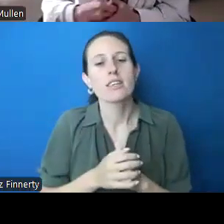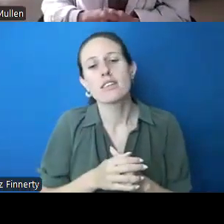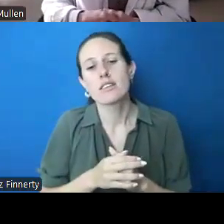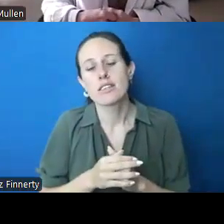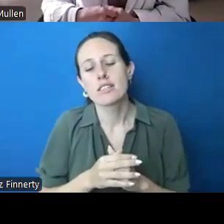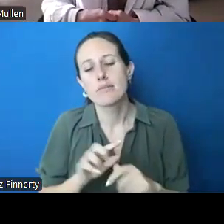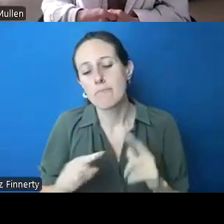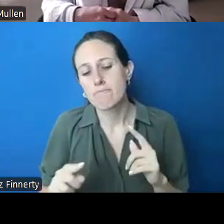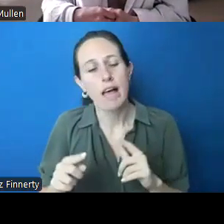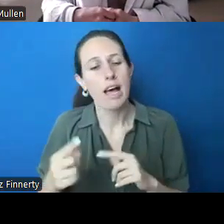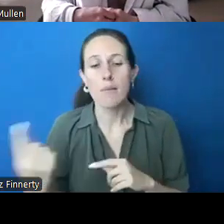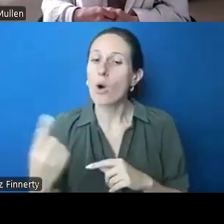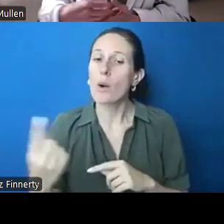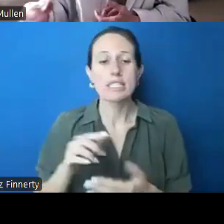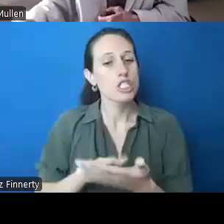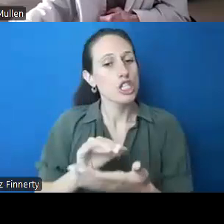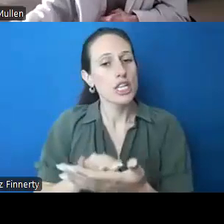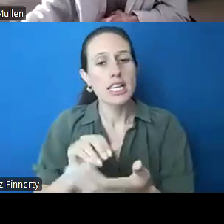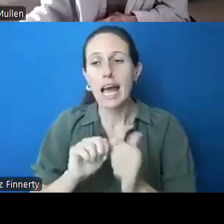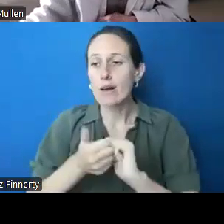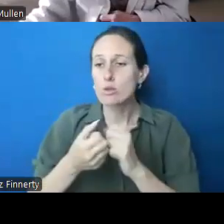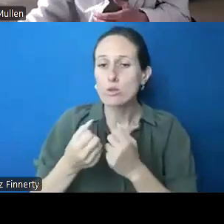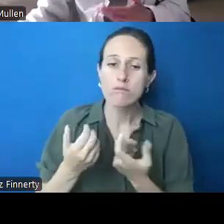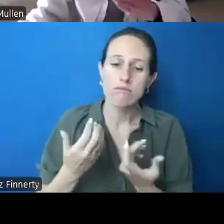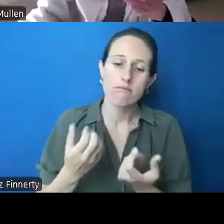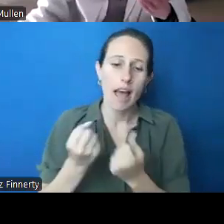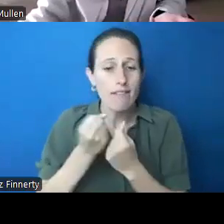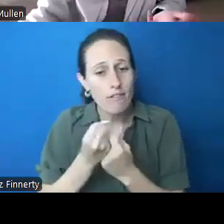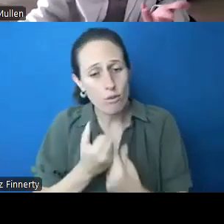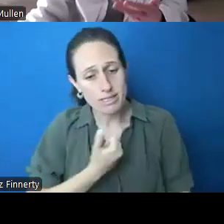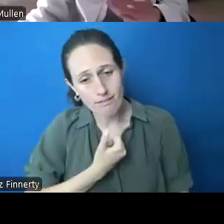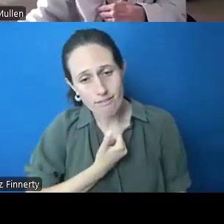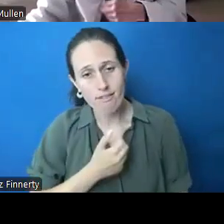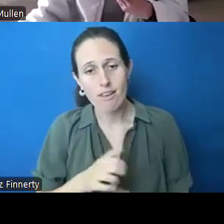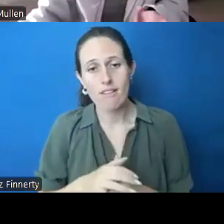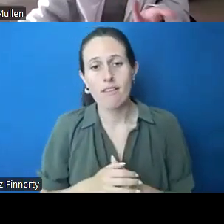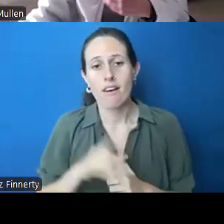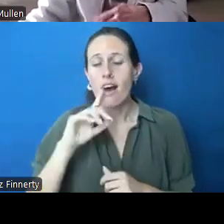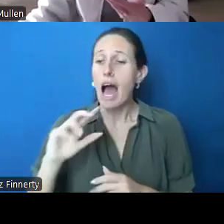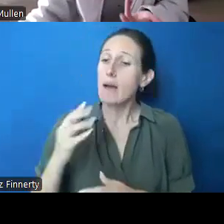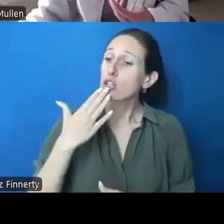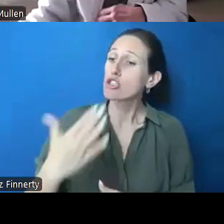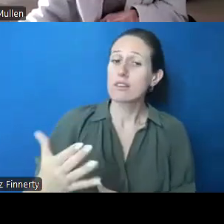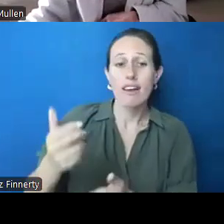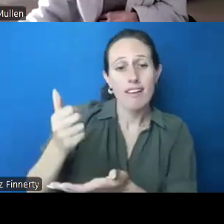always in the process of learning, how to advocate for myself and I've been doing it